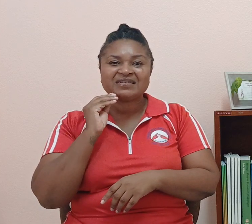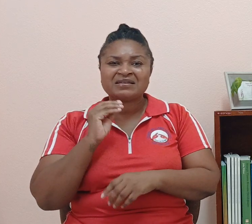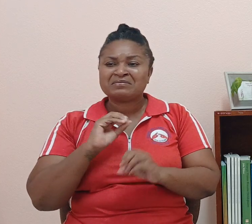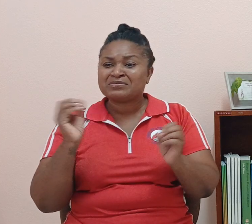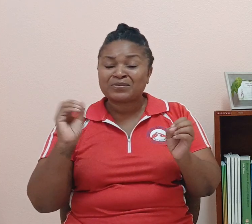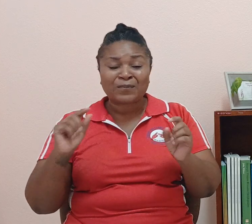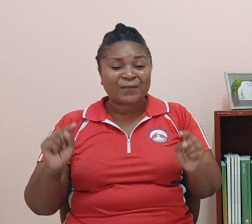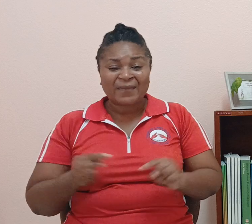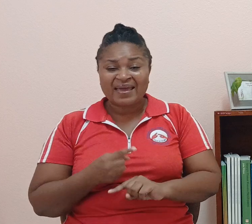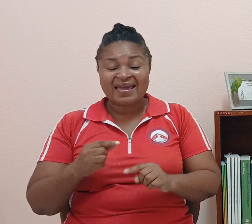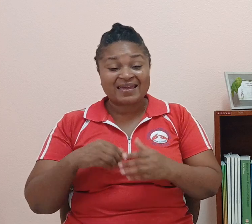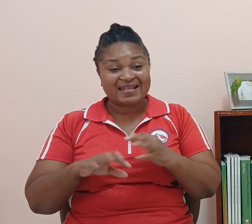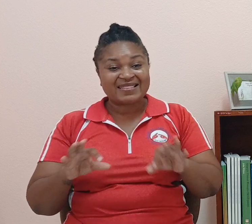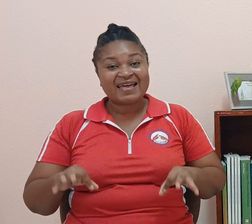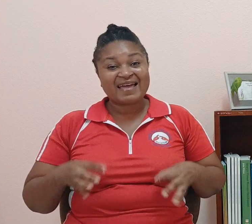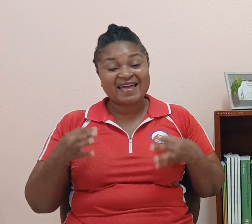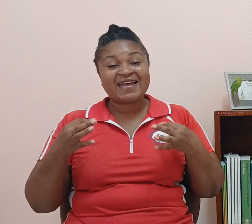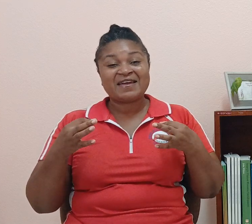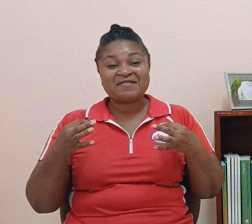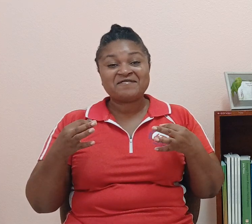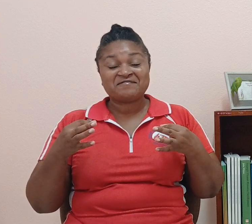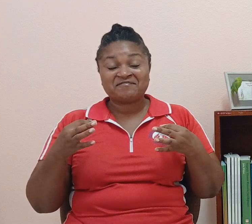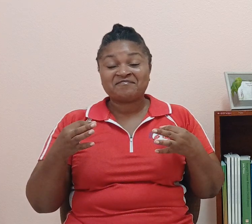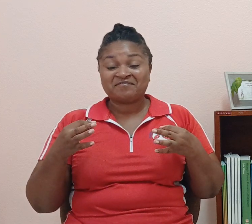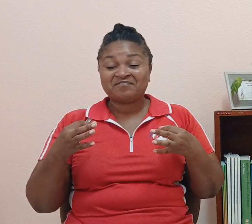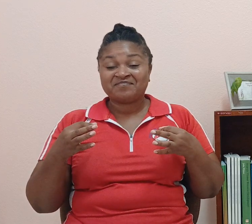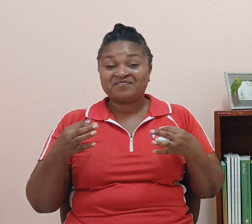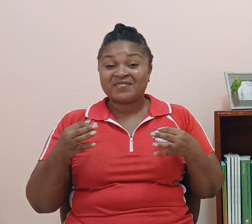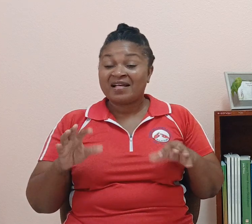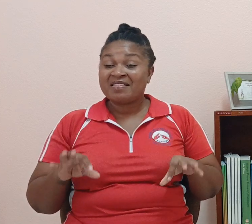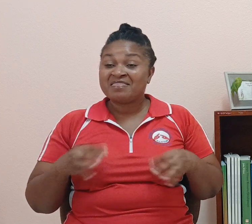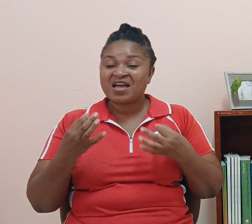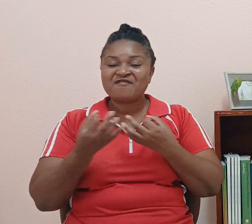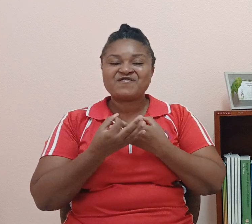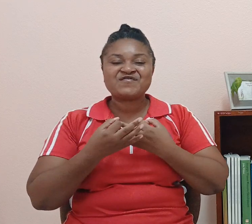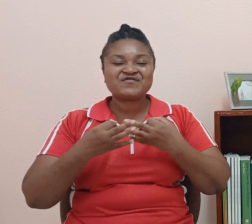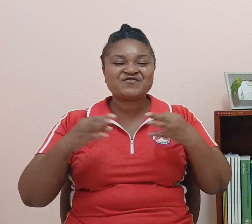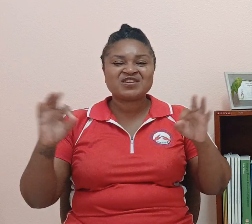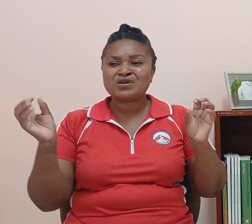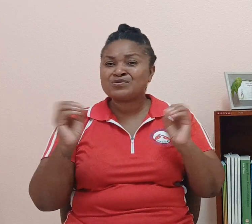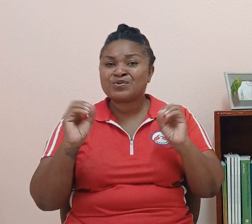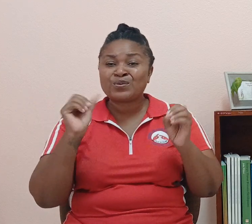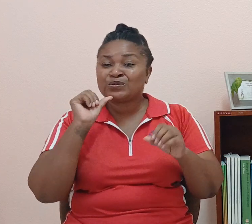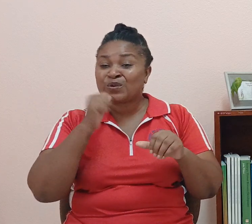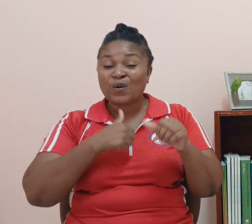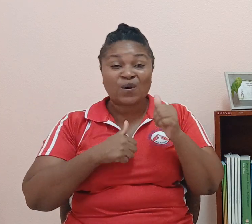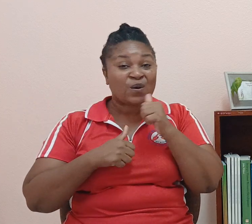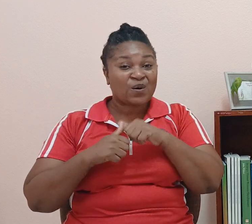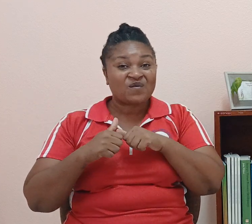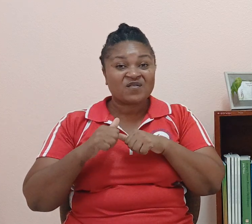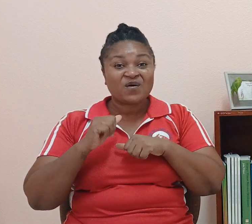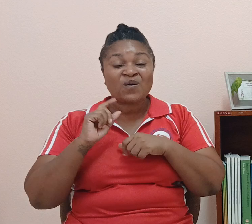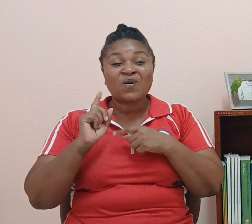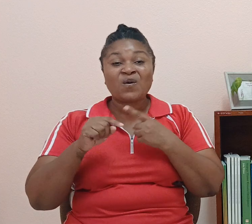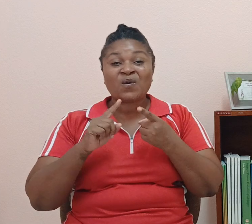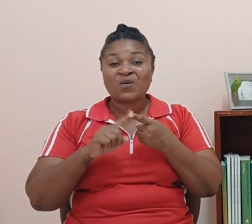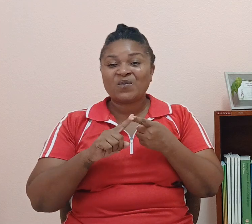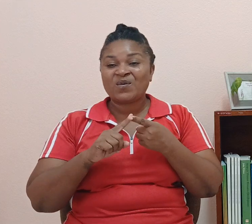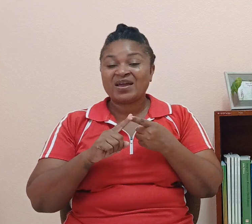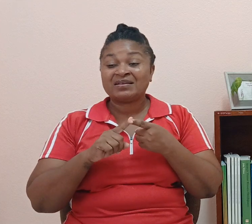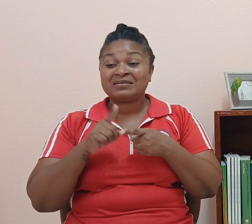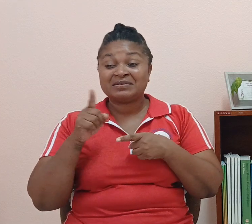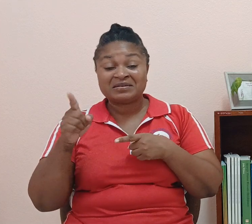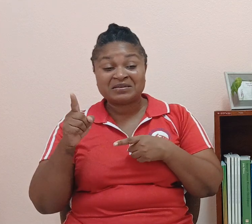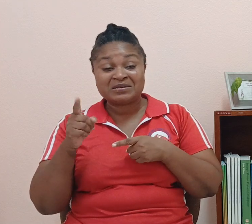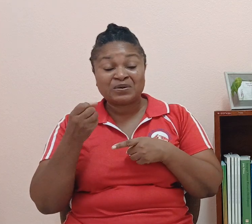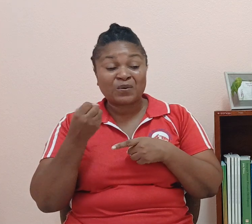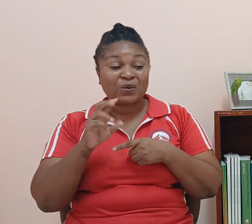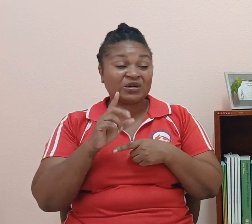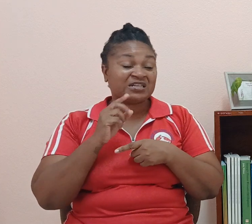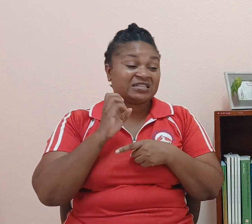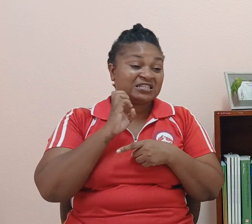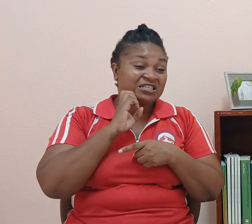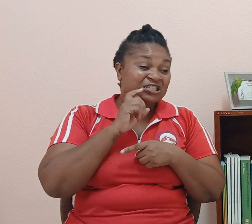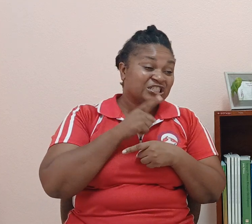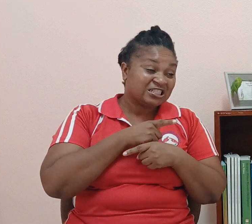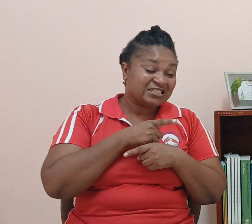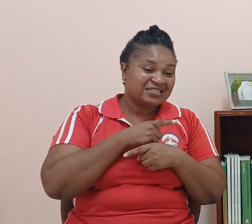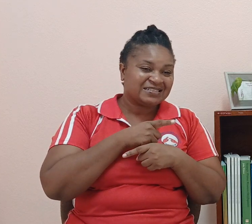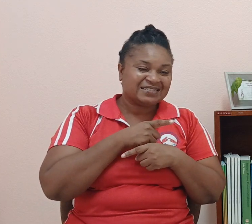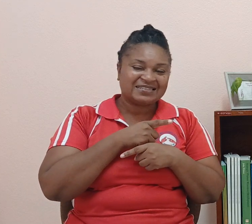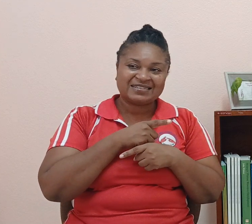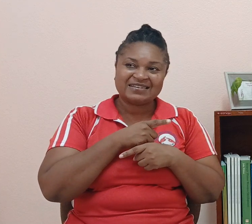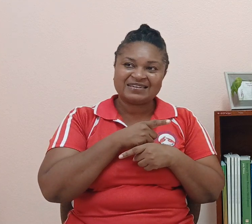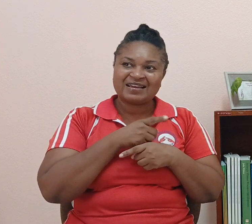life and a life that is free from suffering when he/she receives the eternal promise of